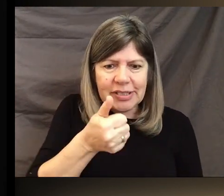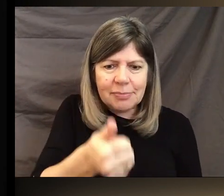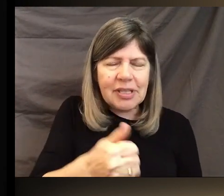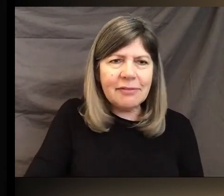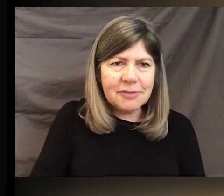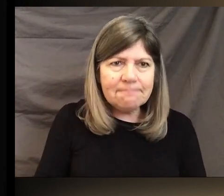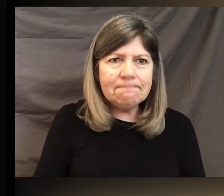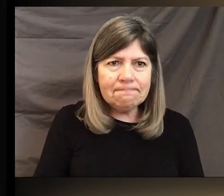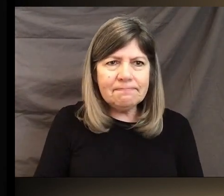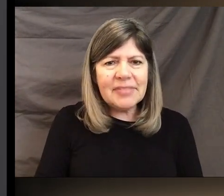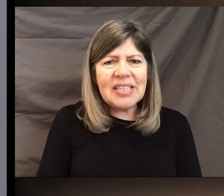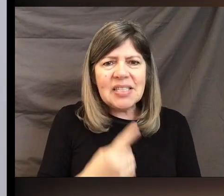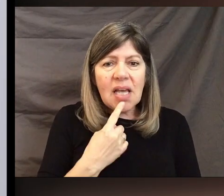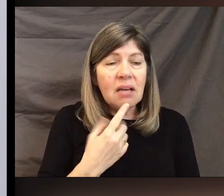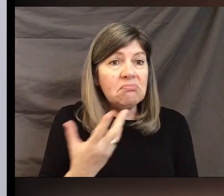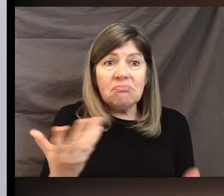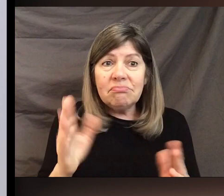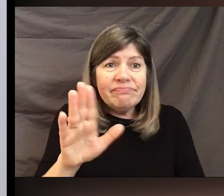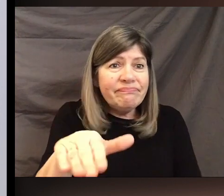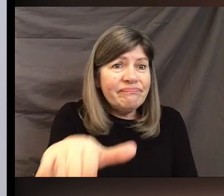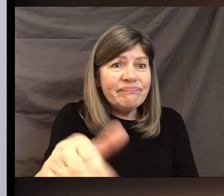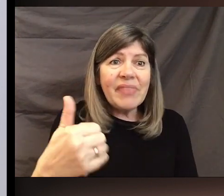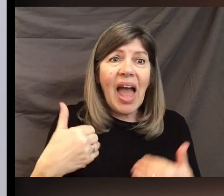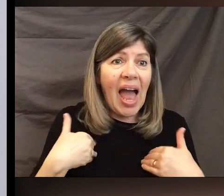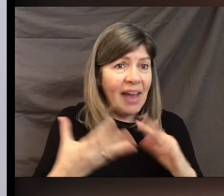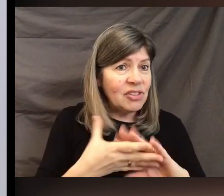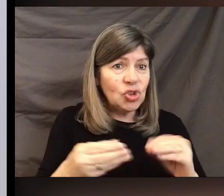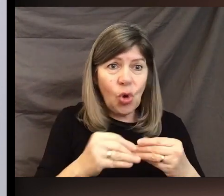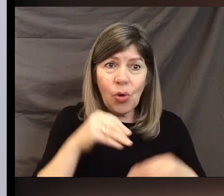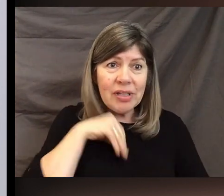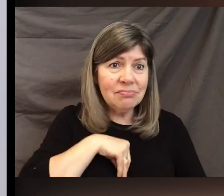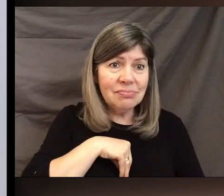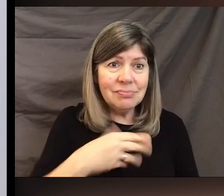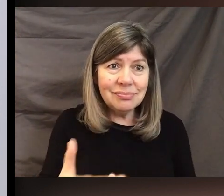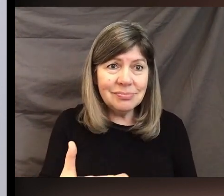and say, "Hey, I have a story to tell. This is what I see, this is what I value."